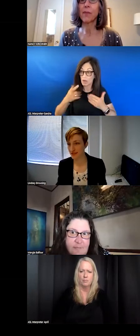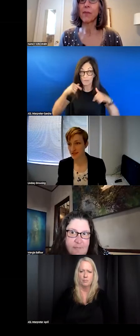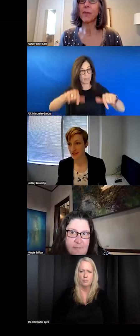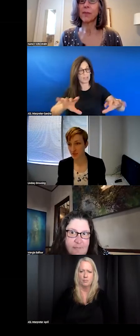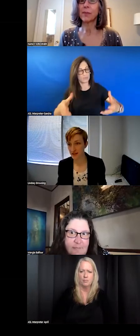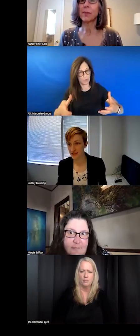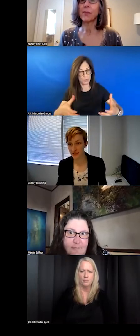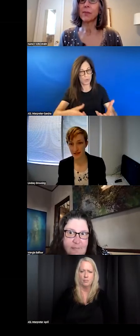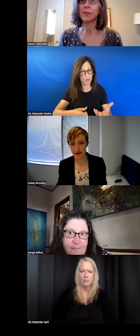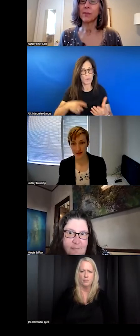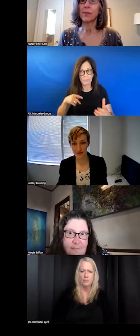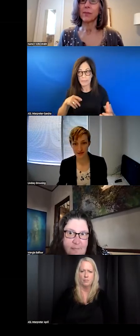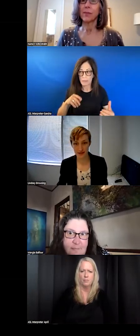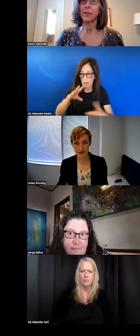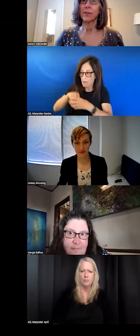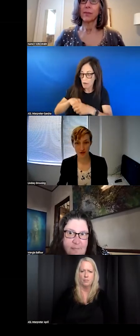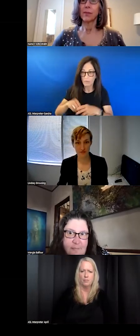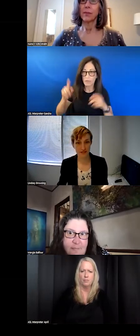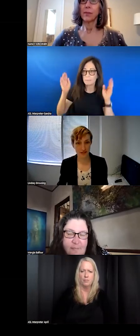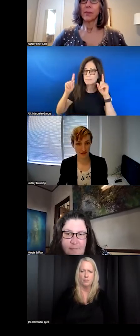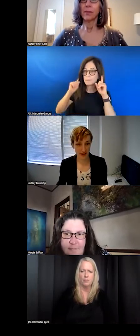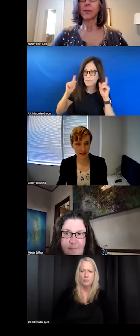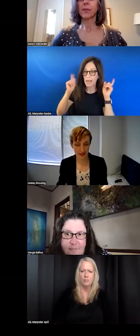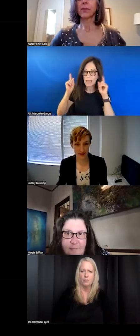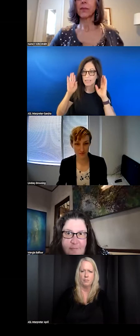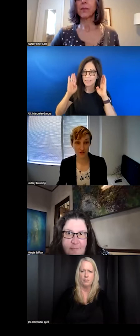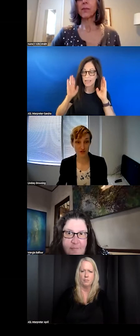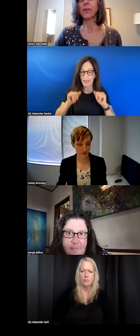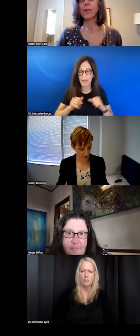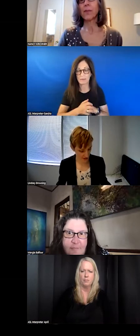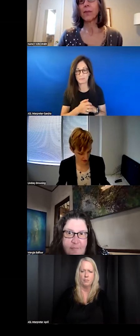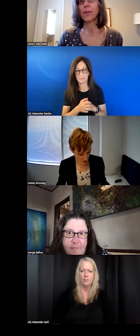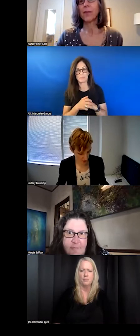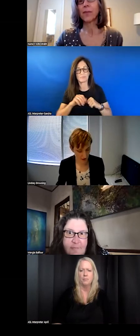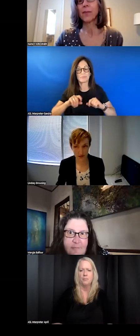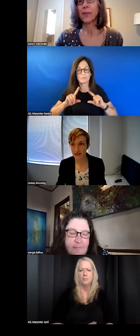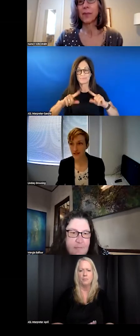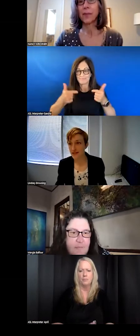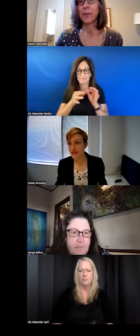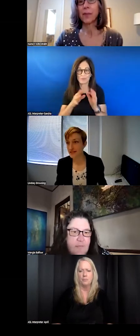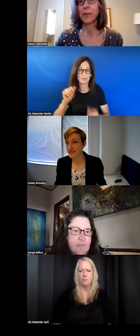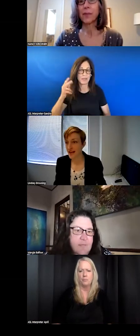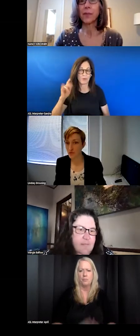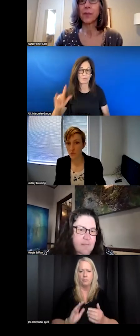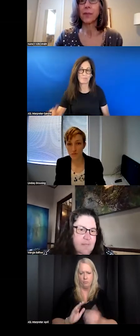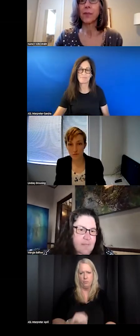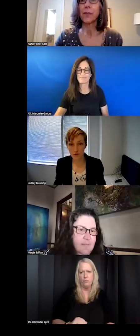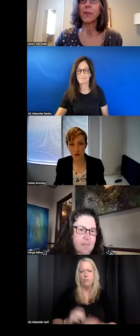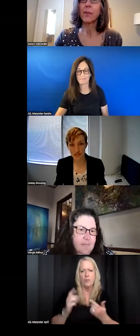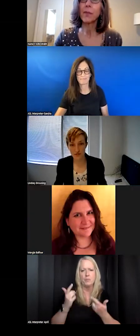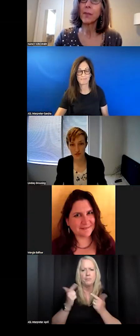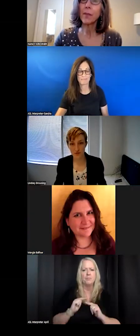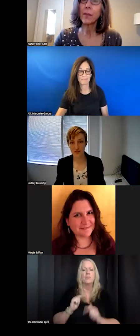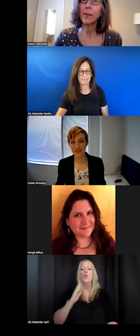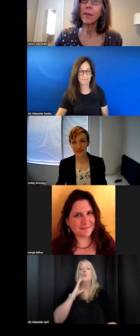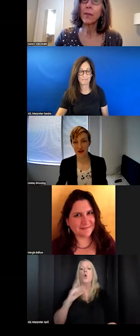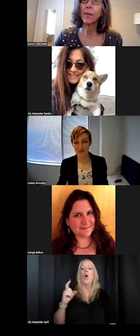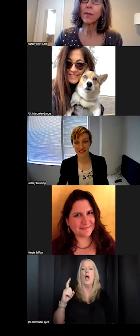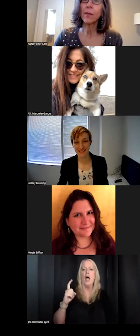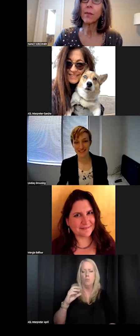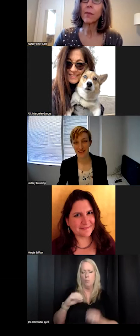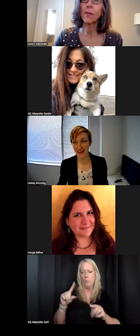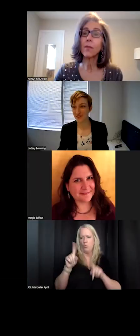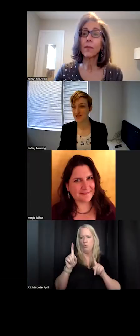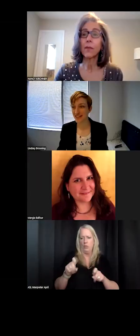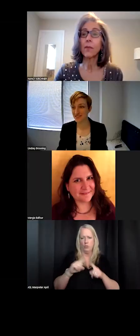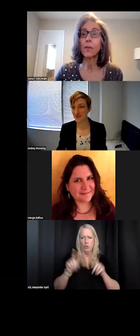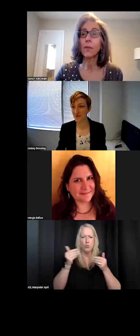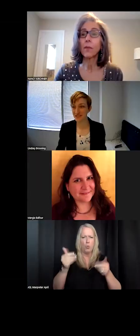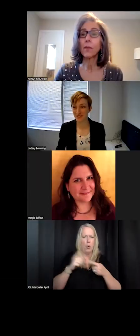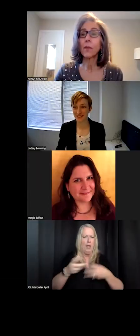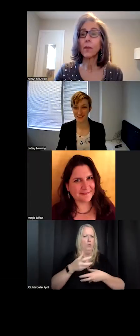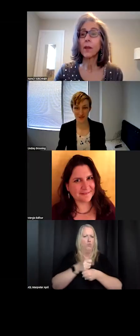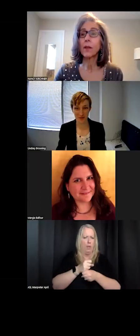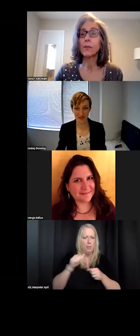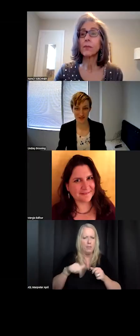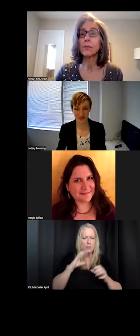STAY PLUGGED IN. I HAVE UP MORE QUESTION TO WRAP THINGS UP. STATE ARE LOOKING TO THEIR PEERS TO